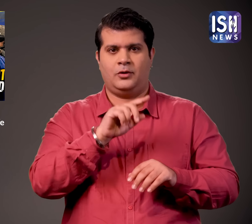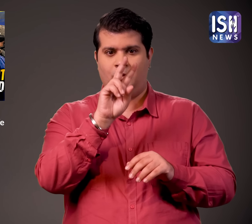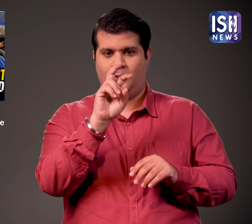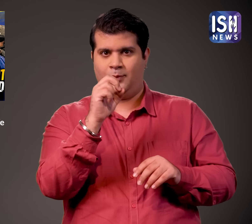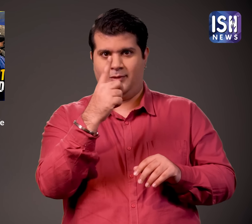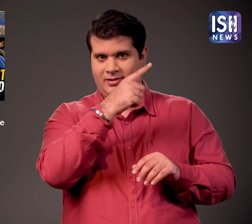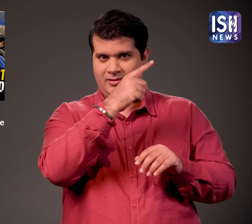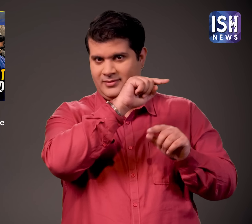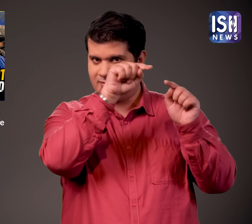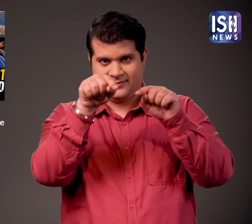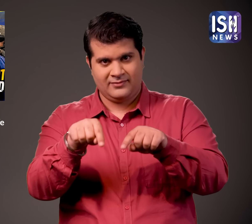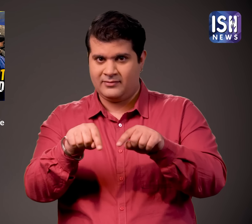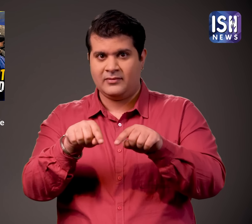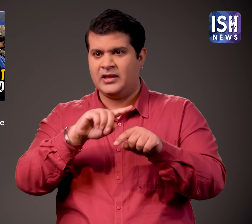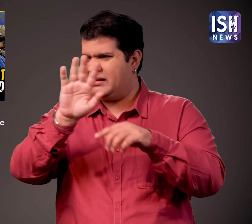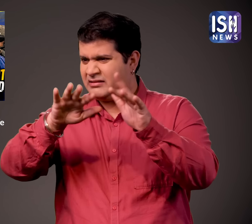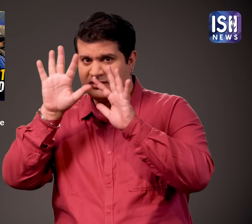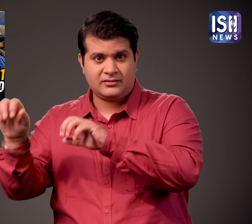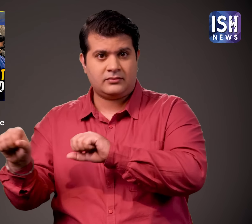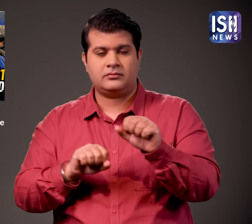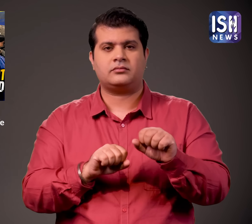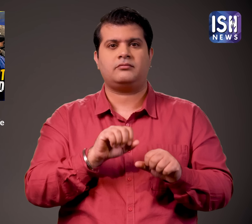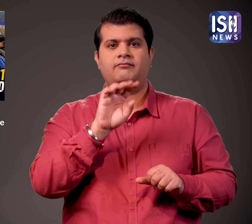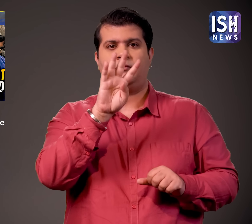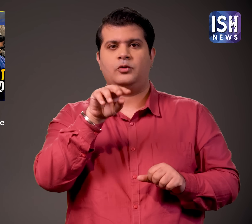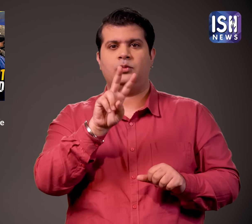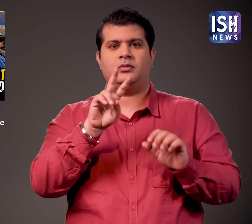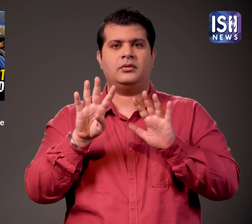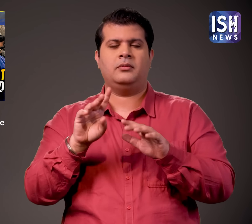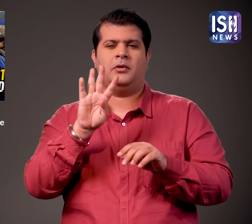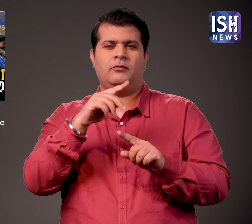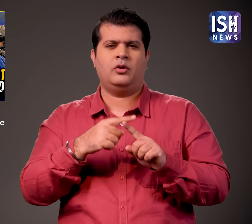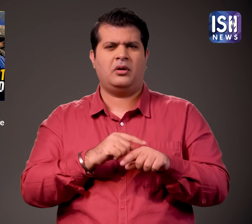The U.S. army reached at 2:01 a.m. and it ended at 4:29 a.m.